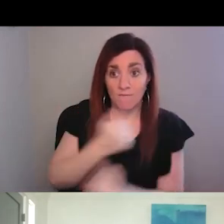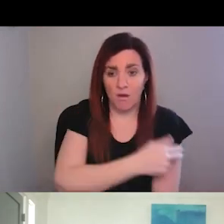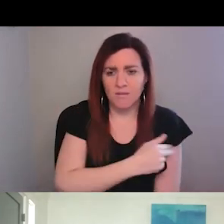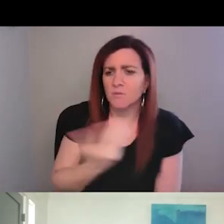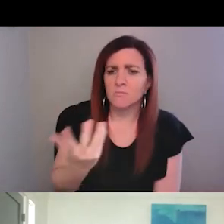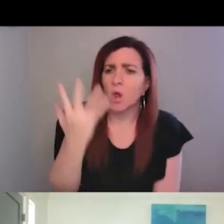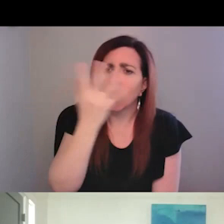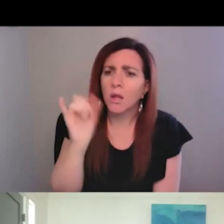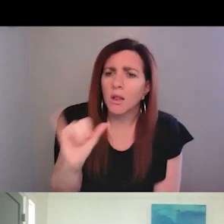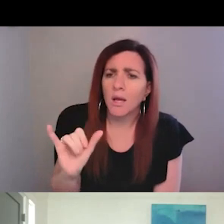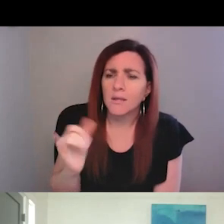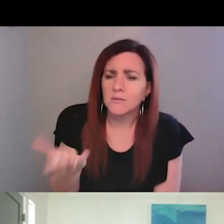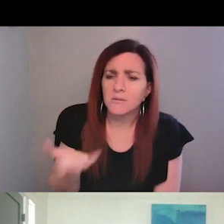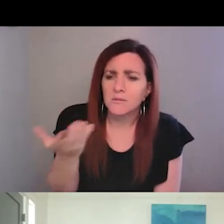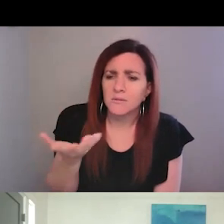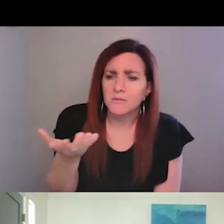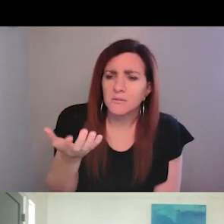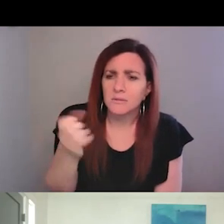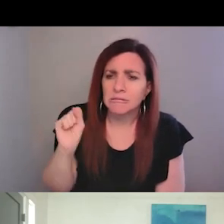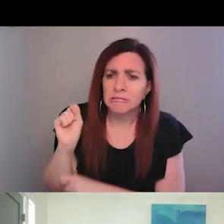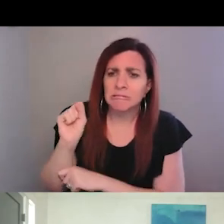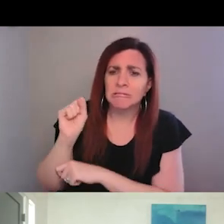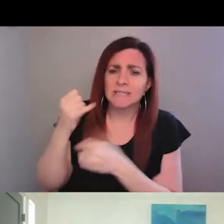LOOK LIKE? WHAT ARE THE HURDLES THAT NEED TO BE ADDRESSED?